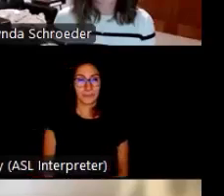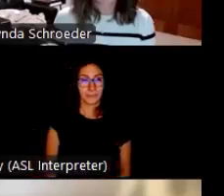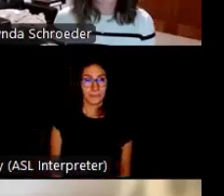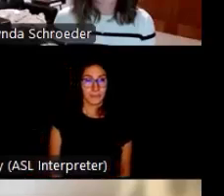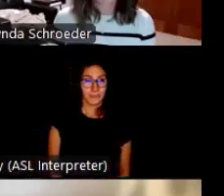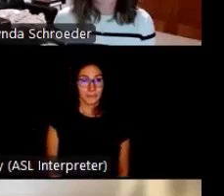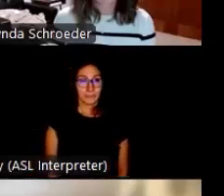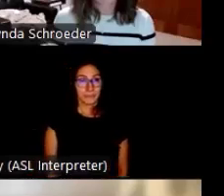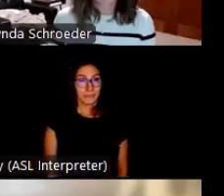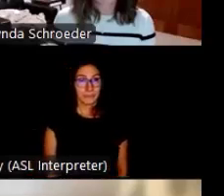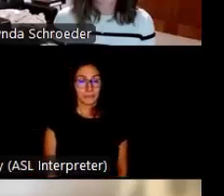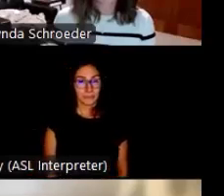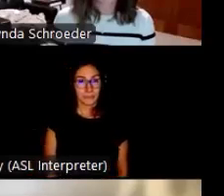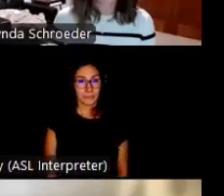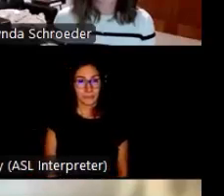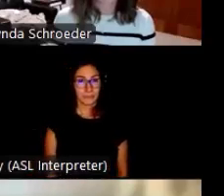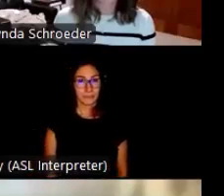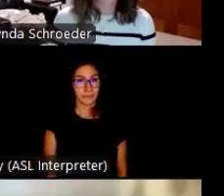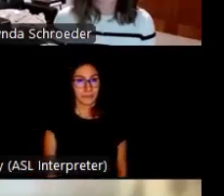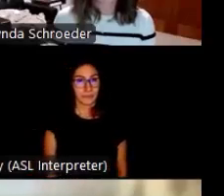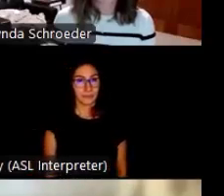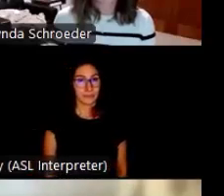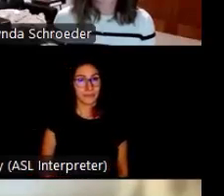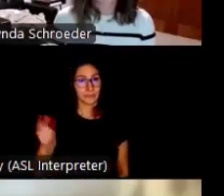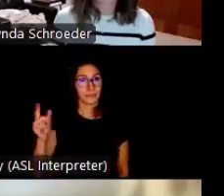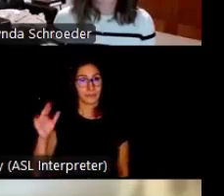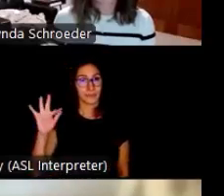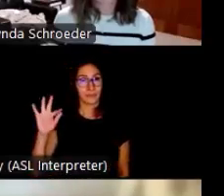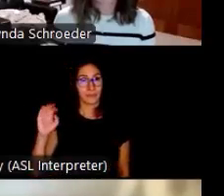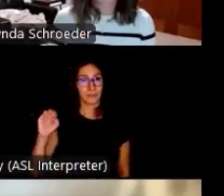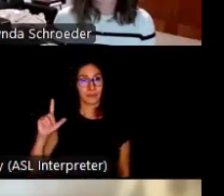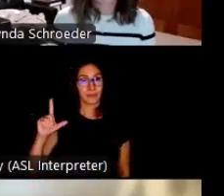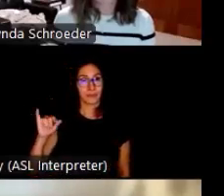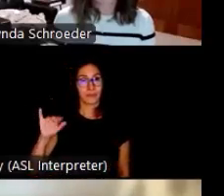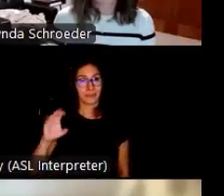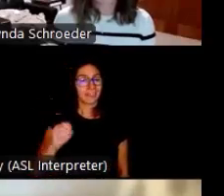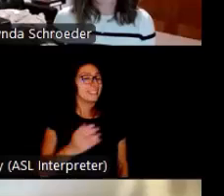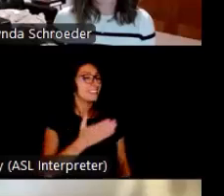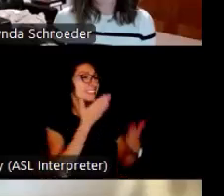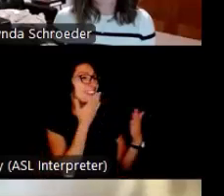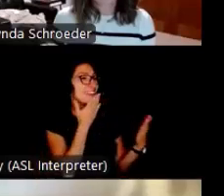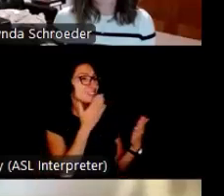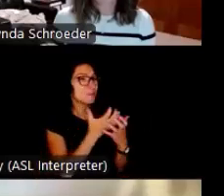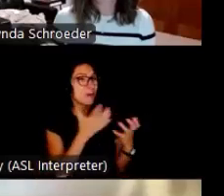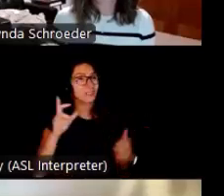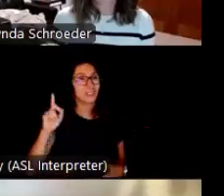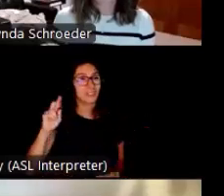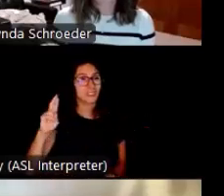Thank you so much, Dr. Schroeder. That was a lot of helpful and incredible information.